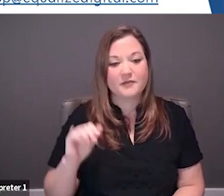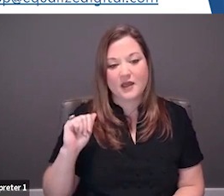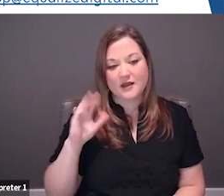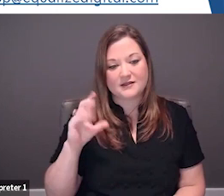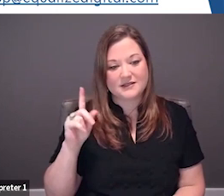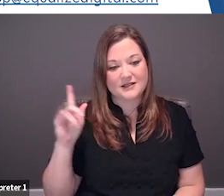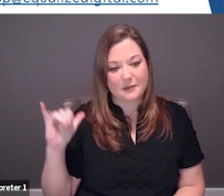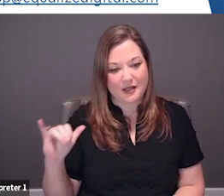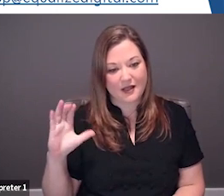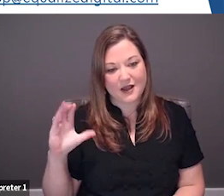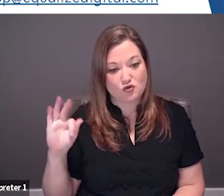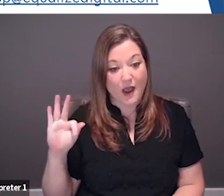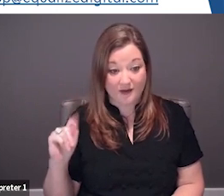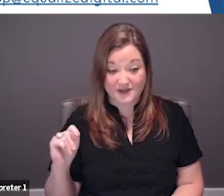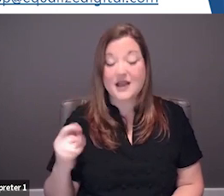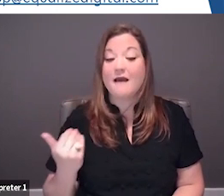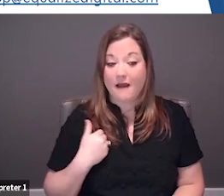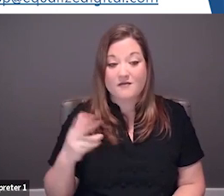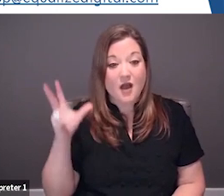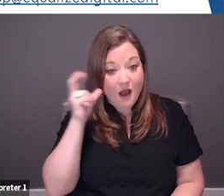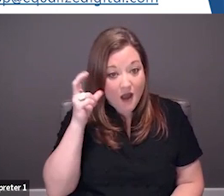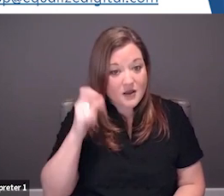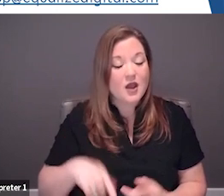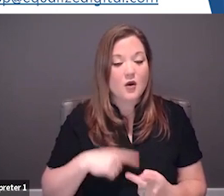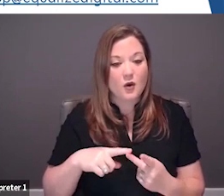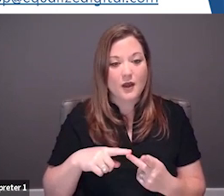captioned video format, and also as a fully written transcript